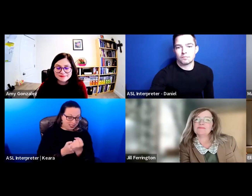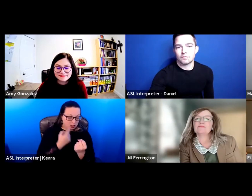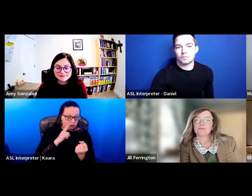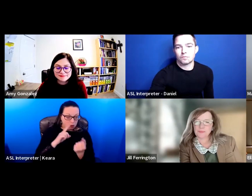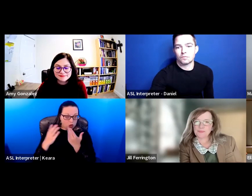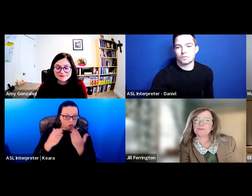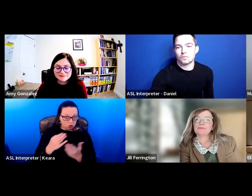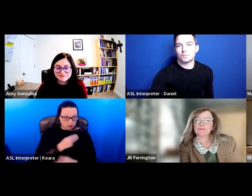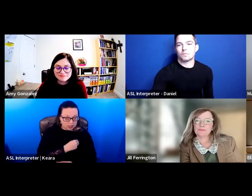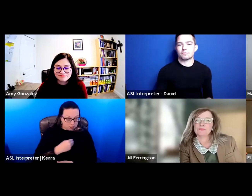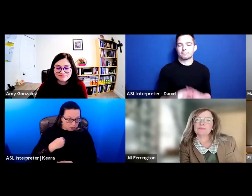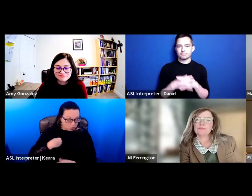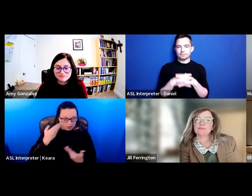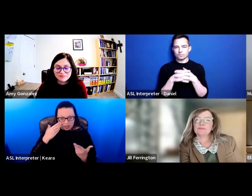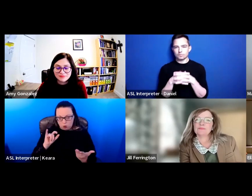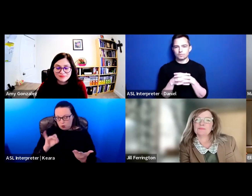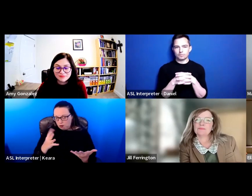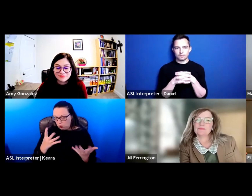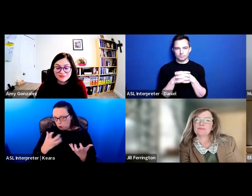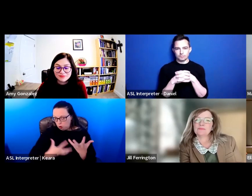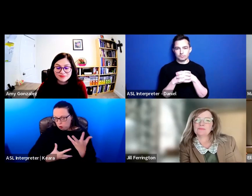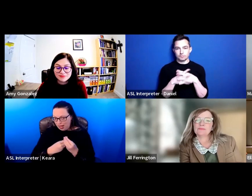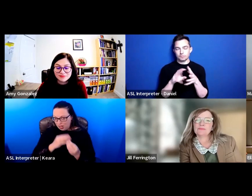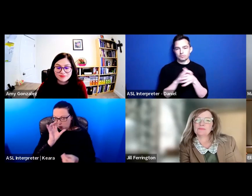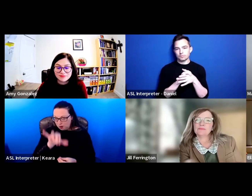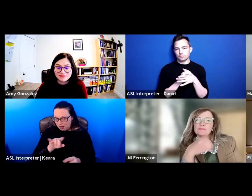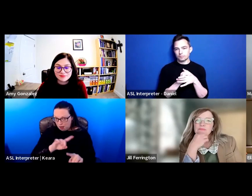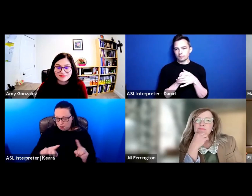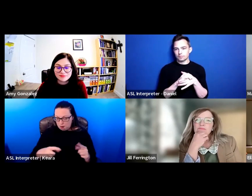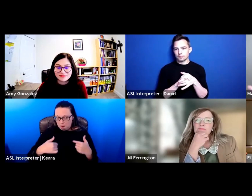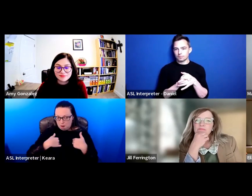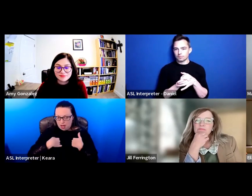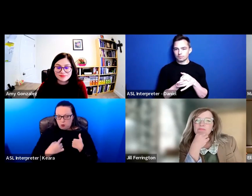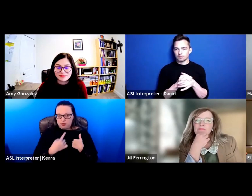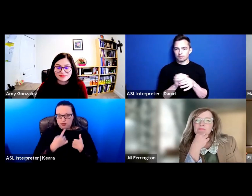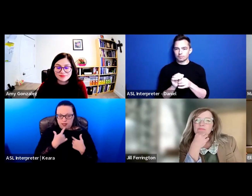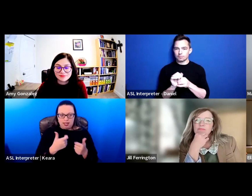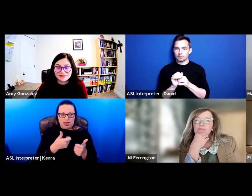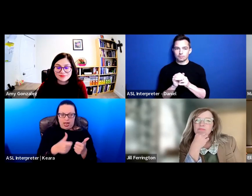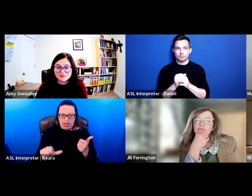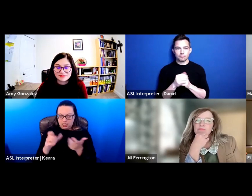And I don't know if you guys want to add anything to that, but I would say any of the services and resources that were